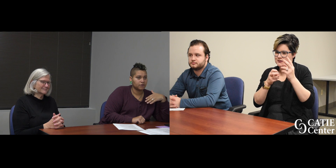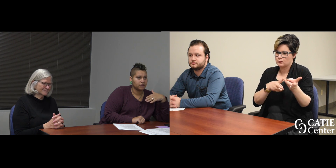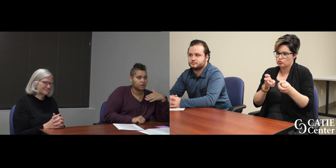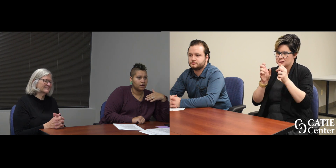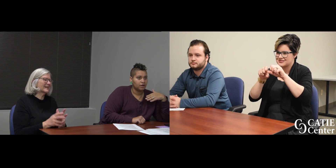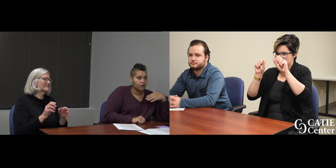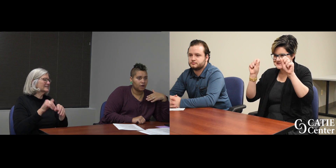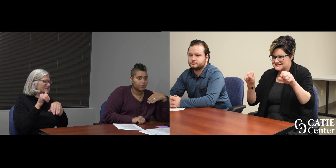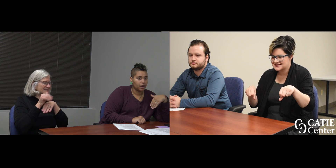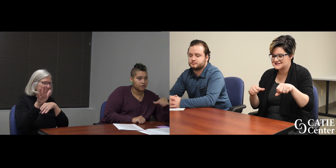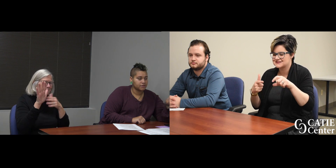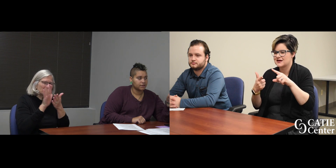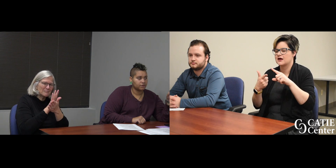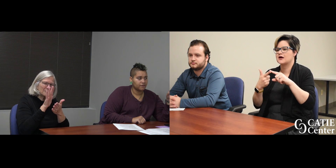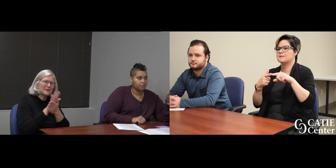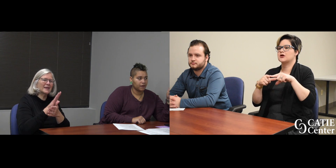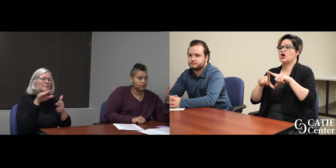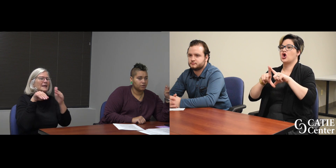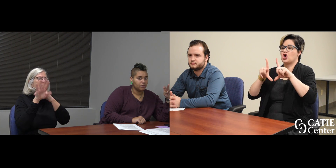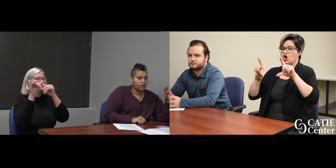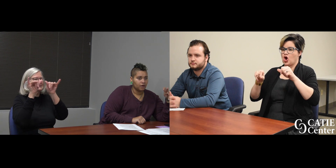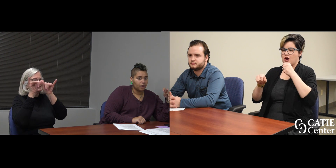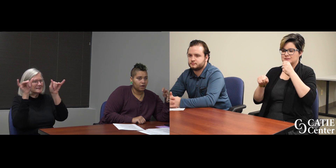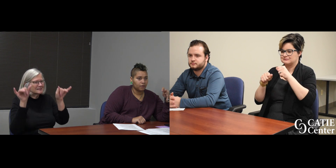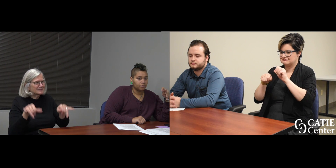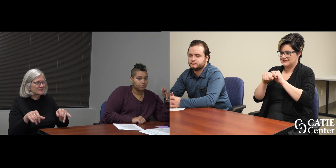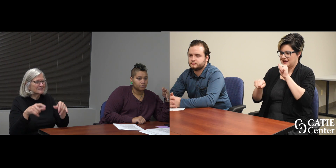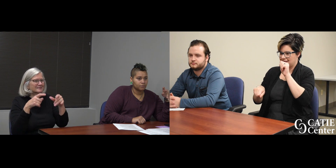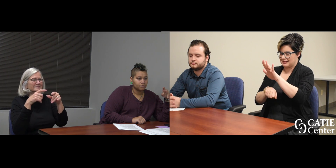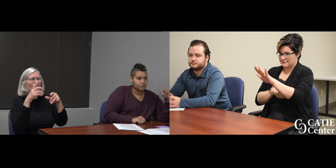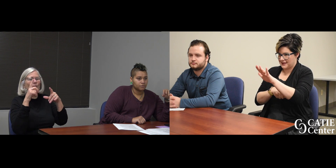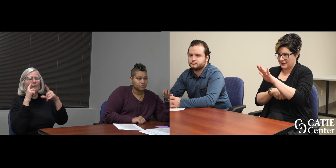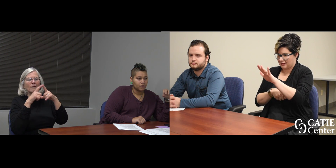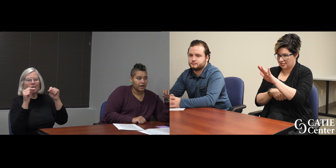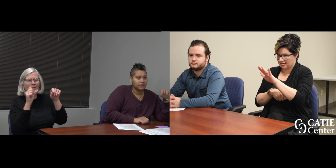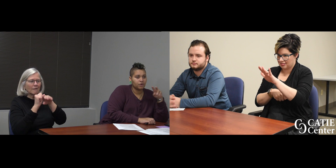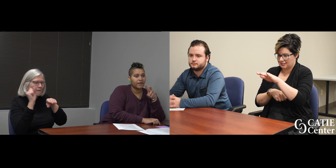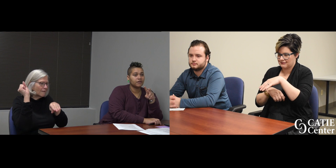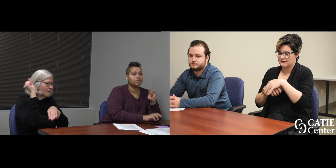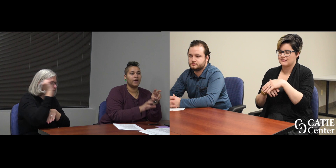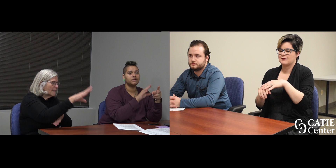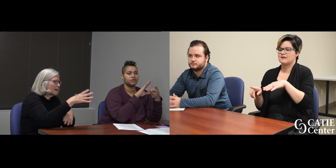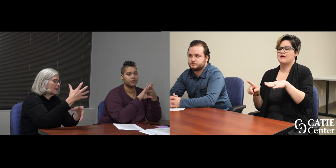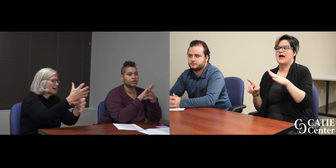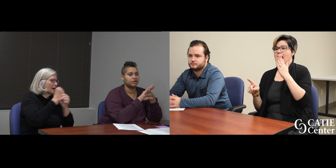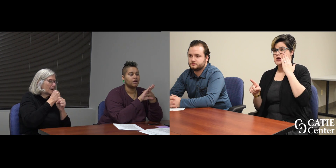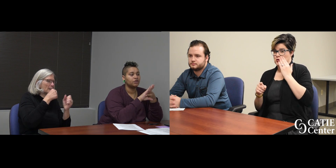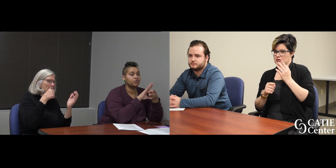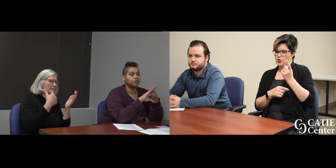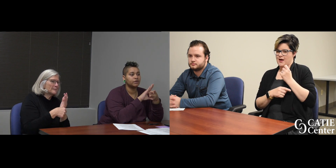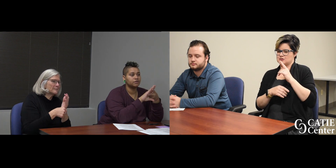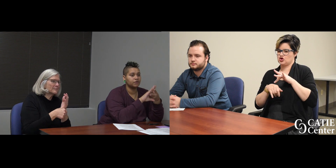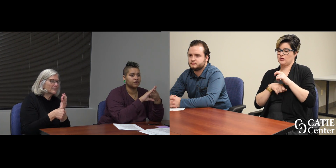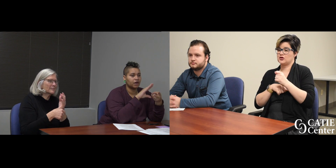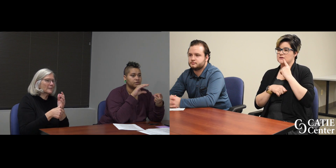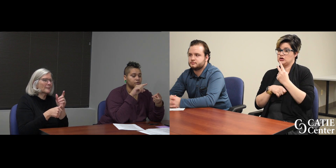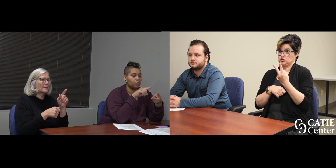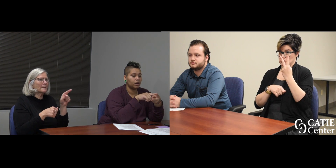and have your cards sent out in the mail. I know that you asked earlier. You do two different cards.